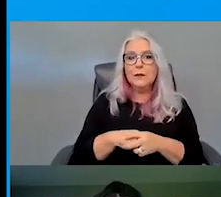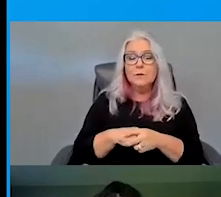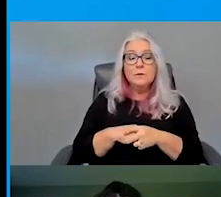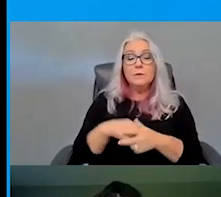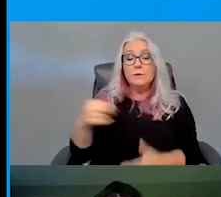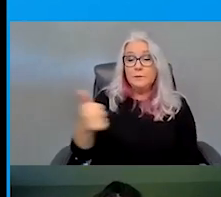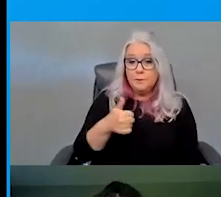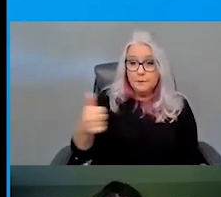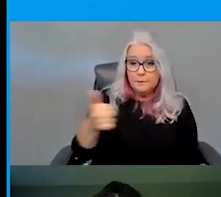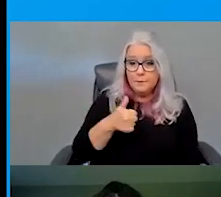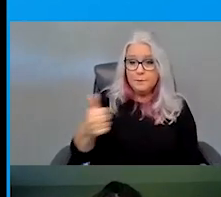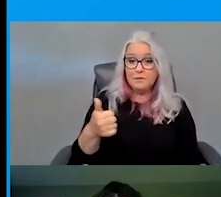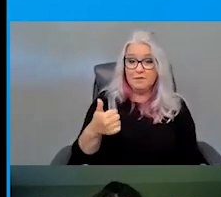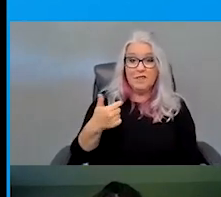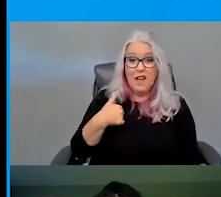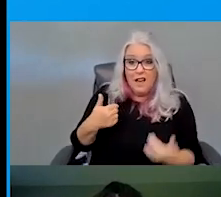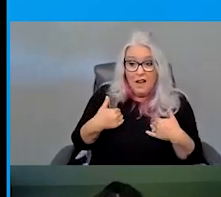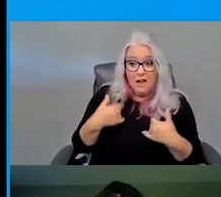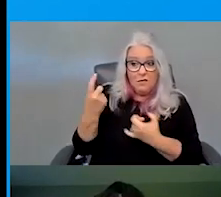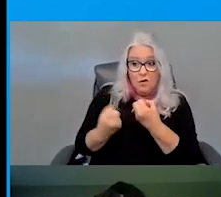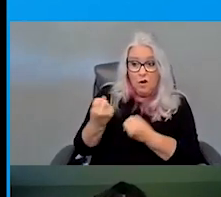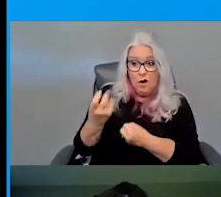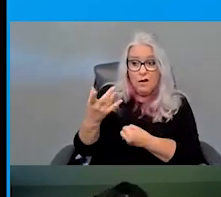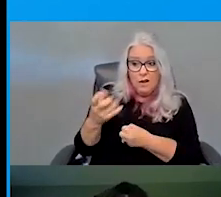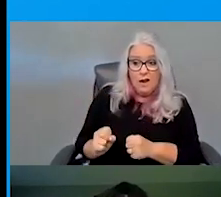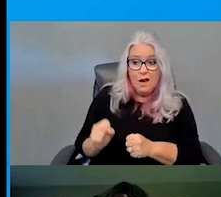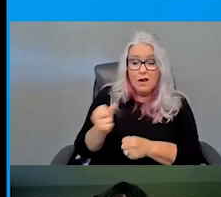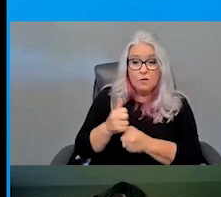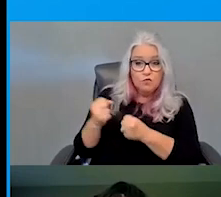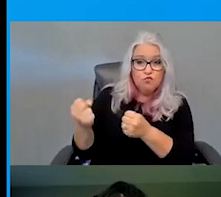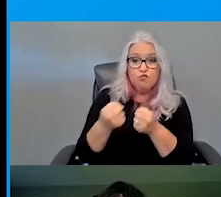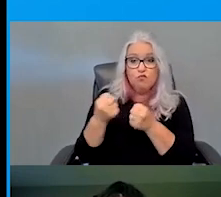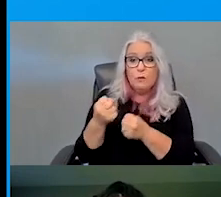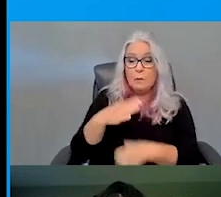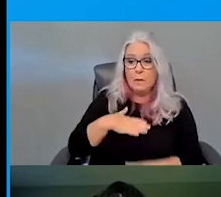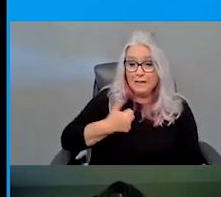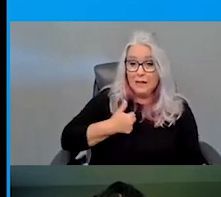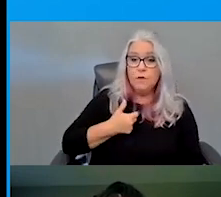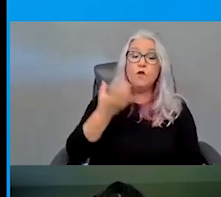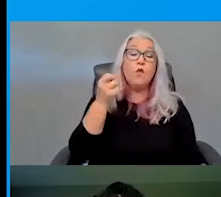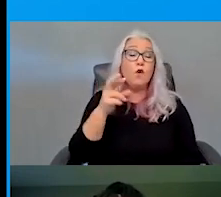where I can transport on my own? Or if I need acceptable transportation, is it available?